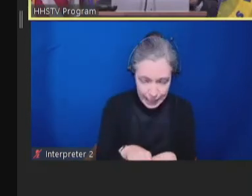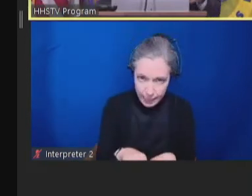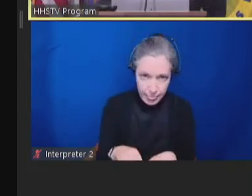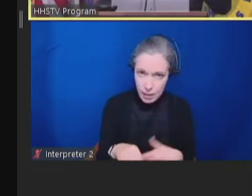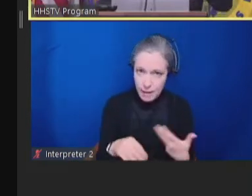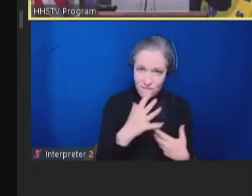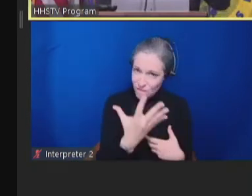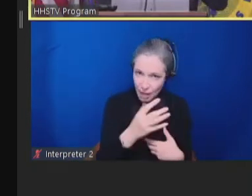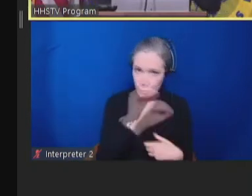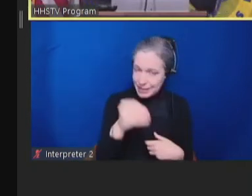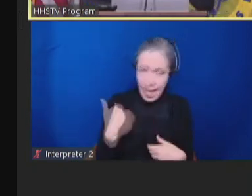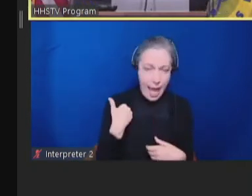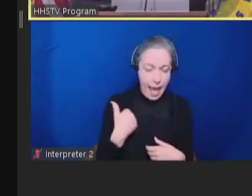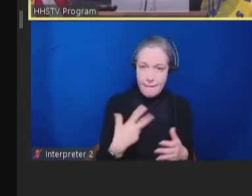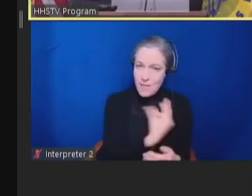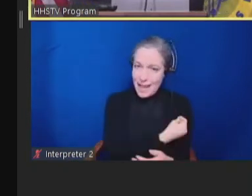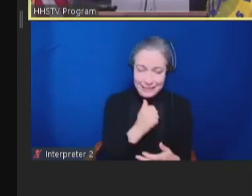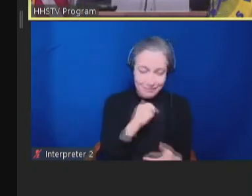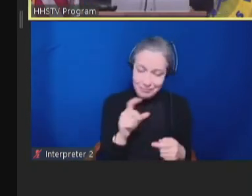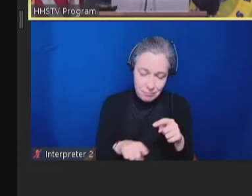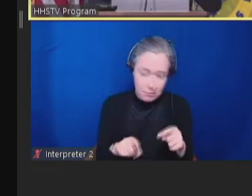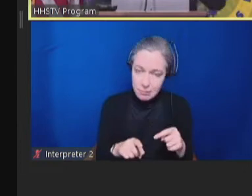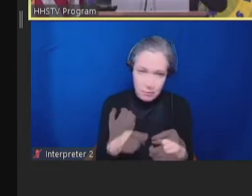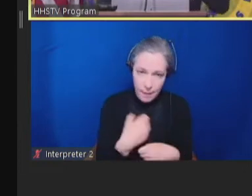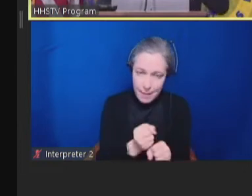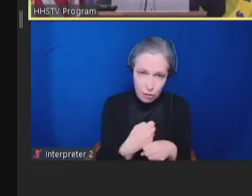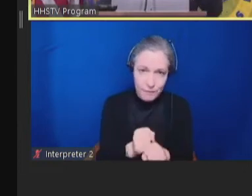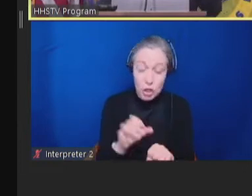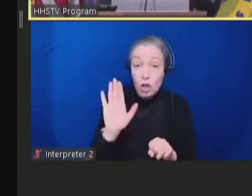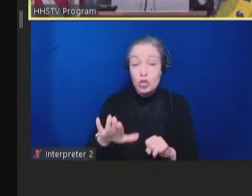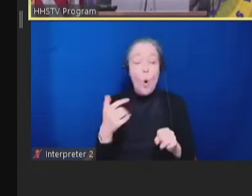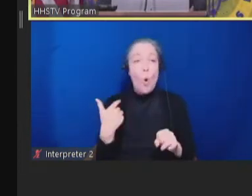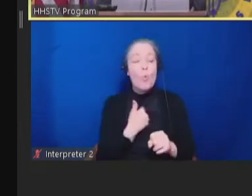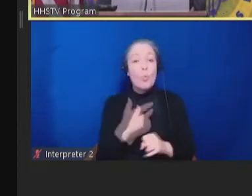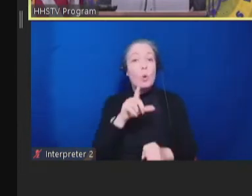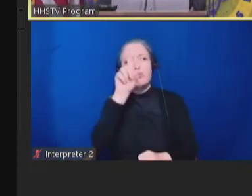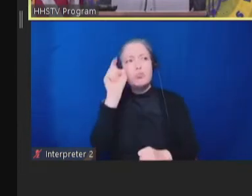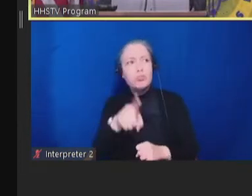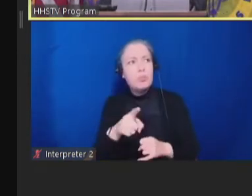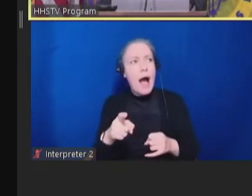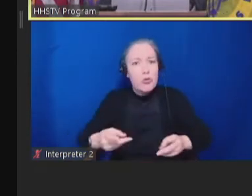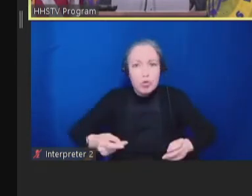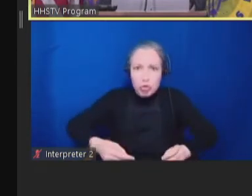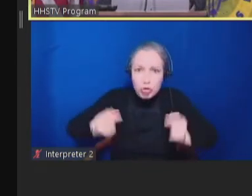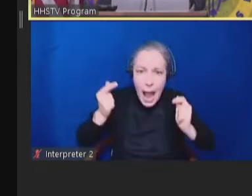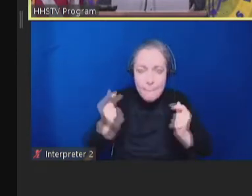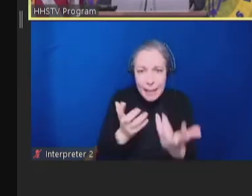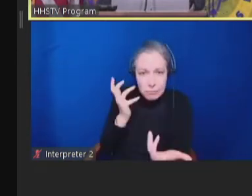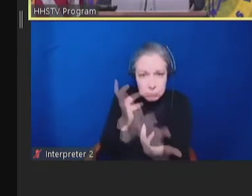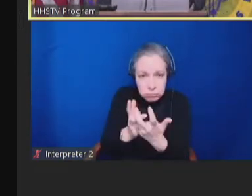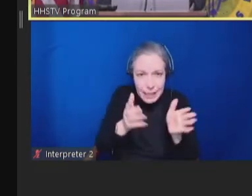Okay. Is rapid custom cancer vaccination feasible? The short answer is yes. You can see here,